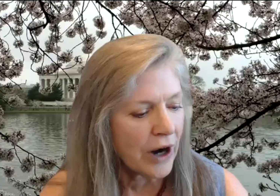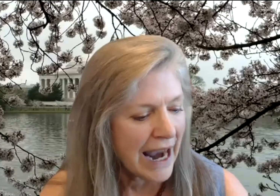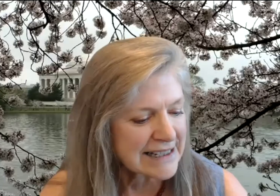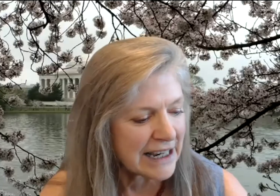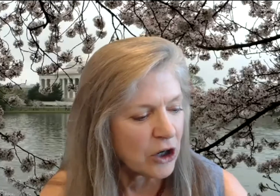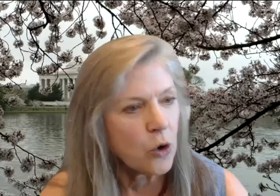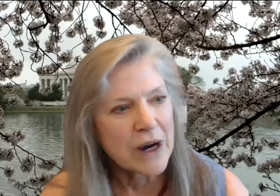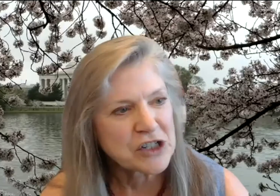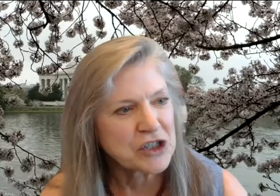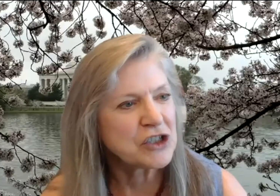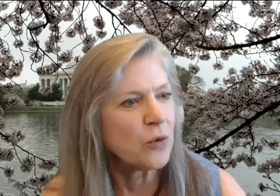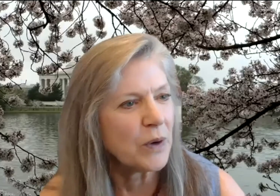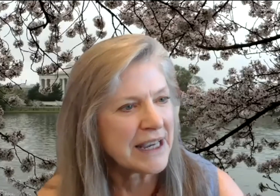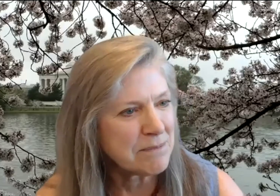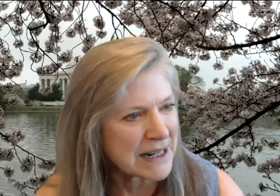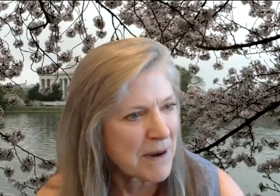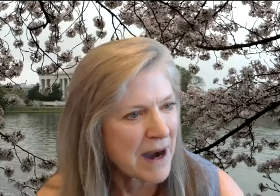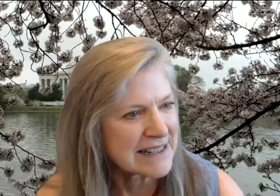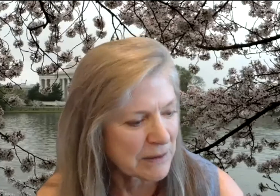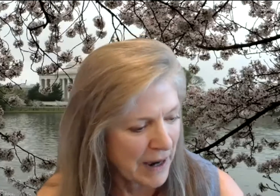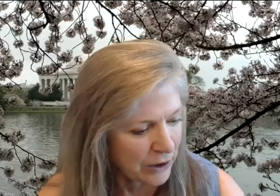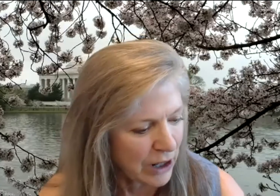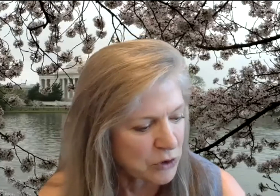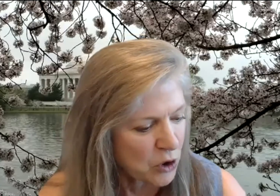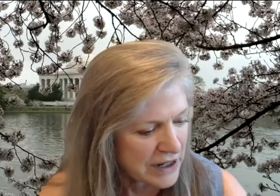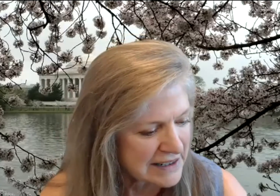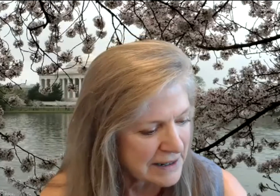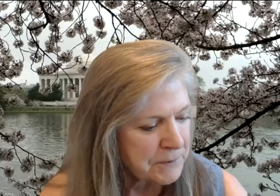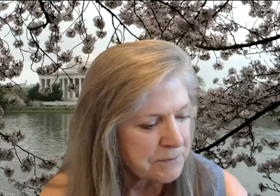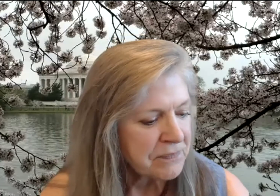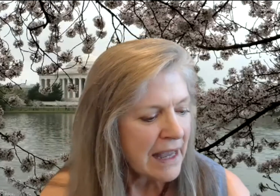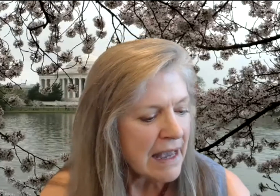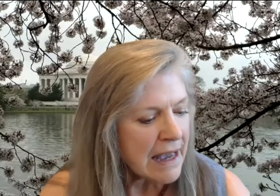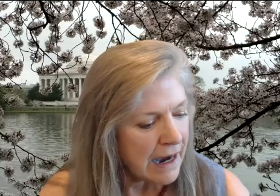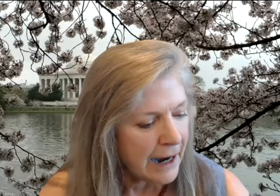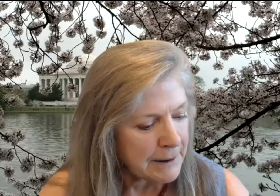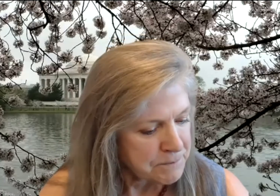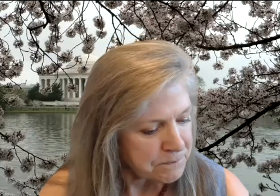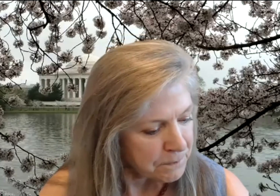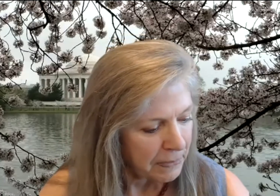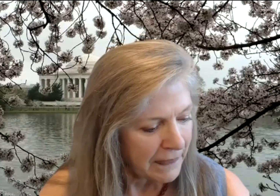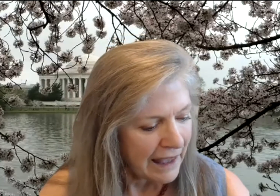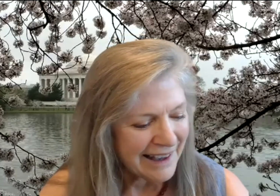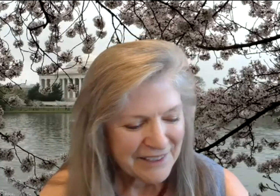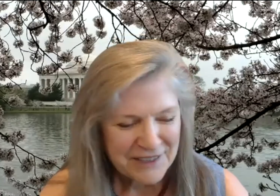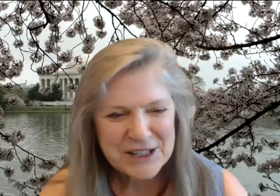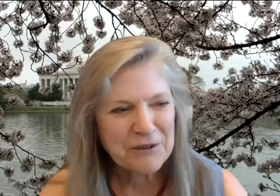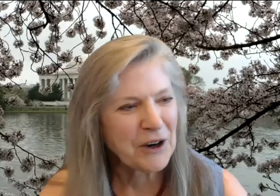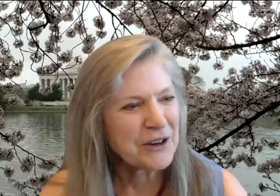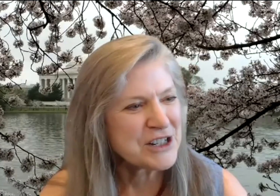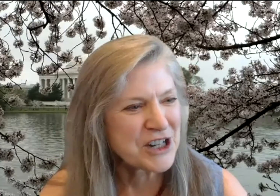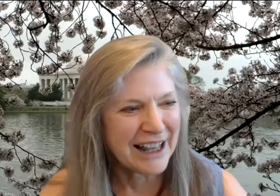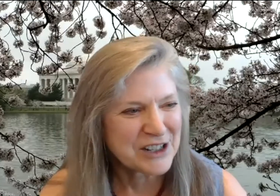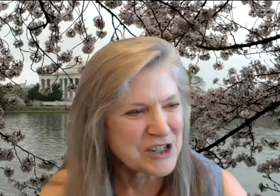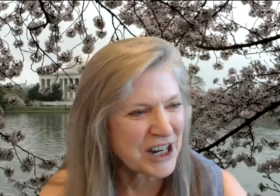or asking a question so we can minimize the background noise. These are very challenging